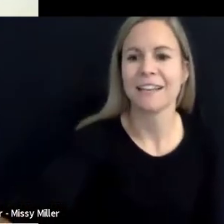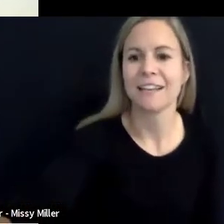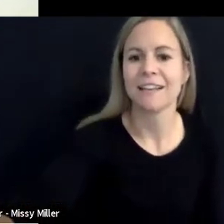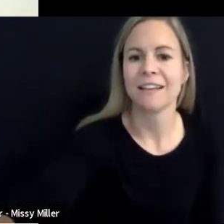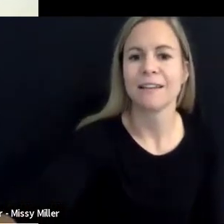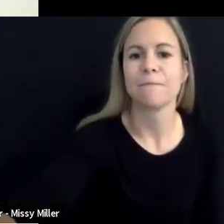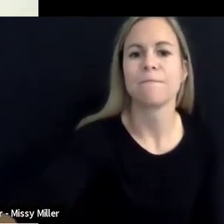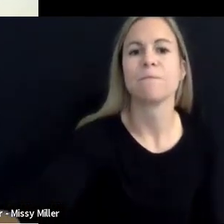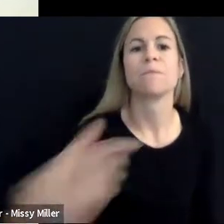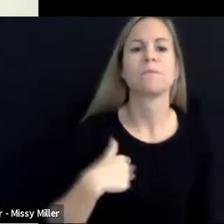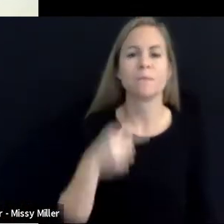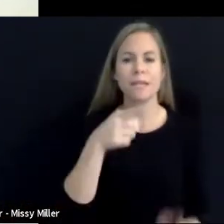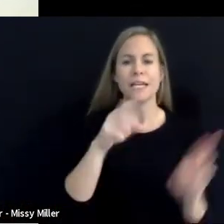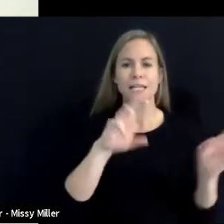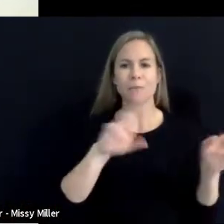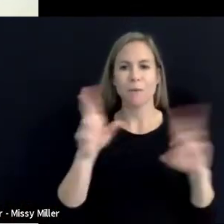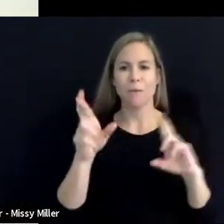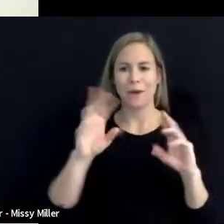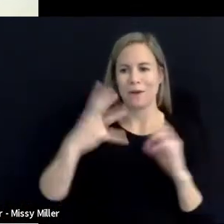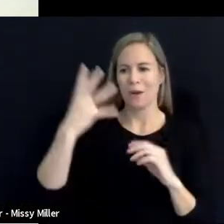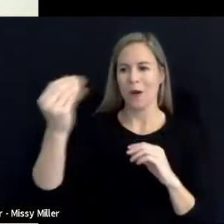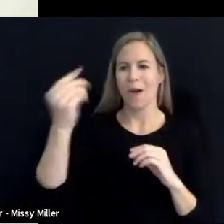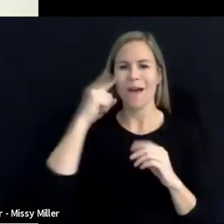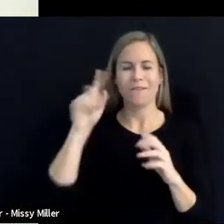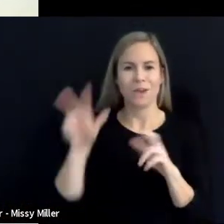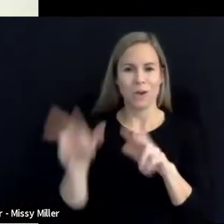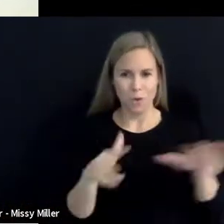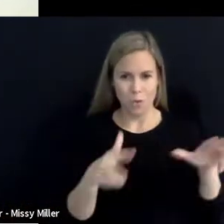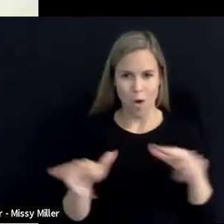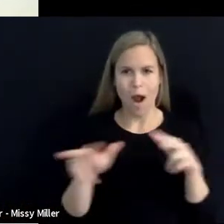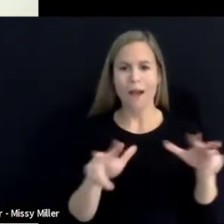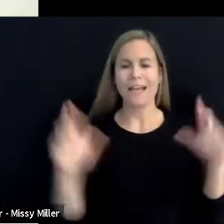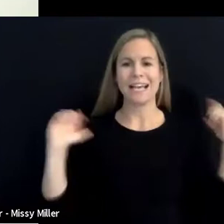and he's got his coat on. He's sitting patiently in his chair, looking pretty cool with the glasses